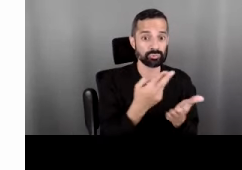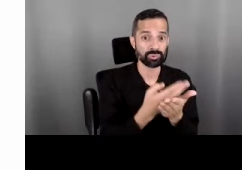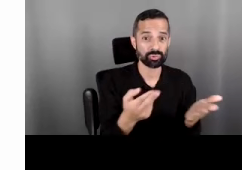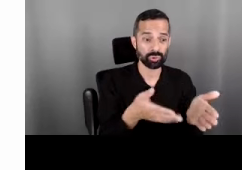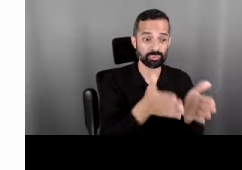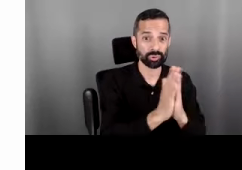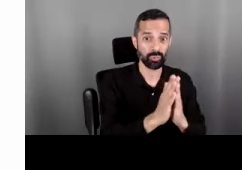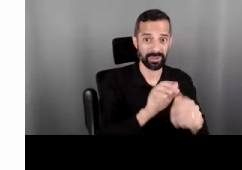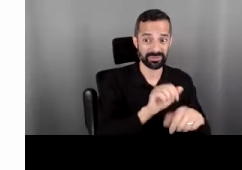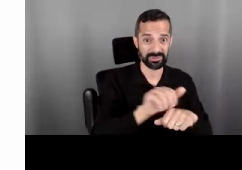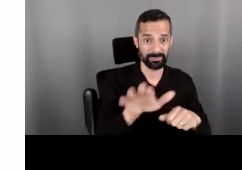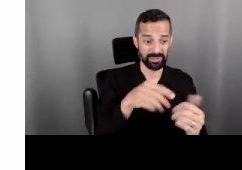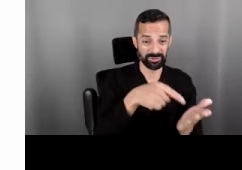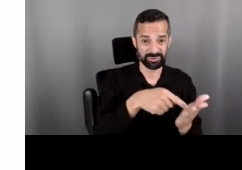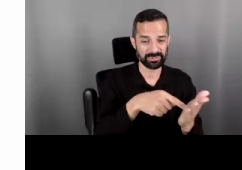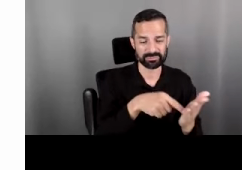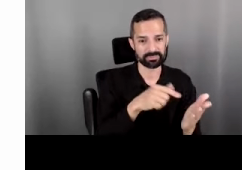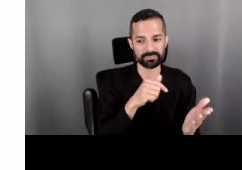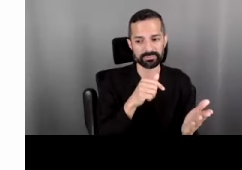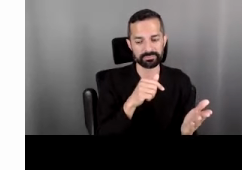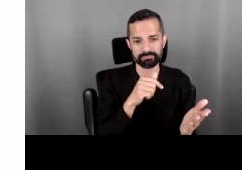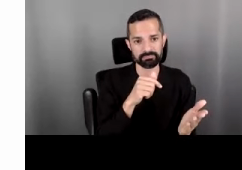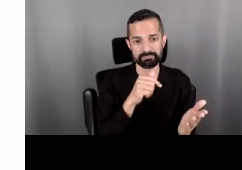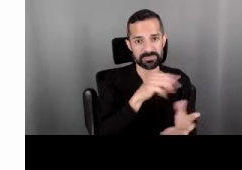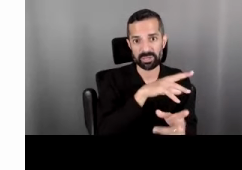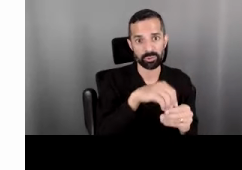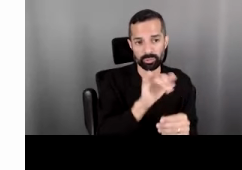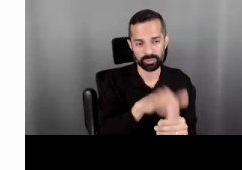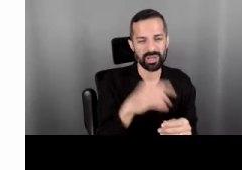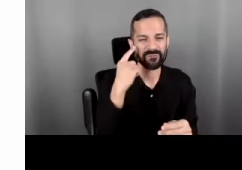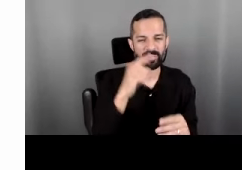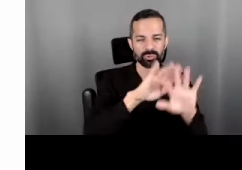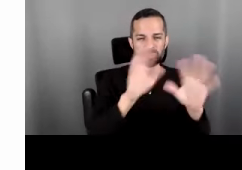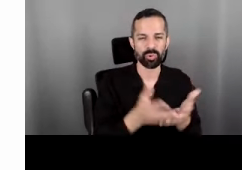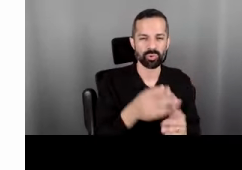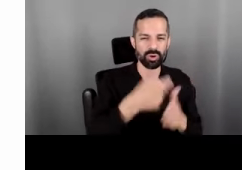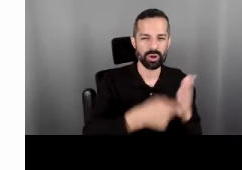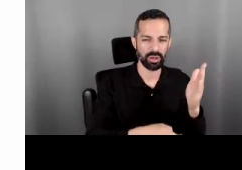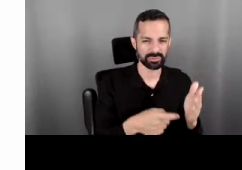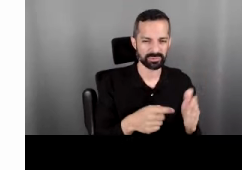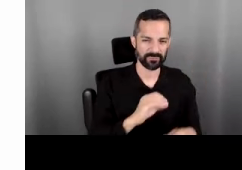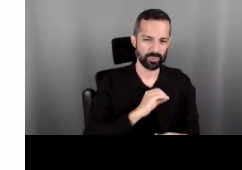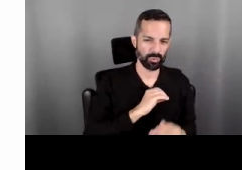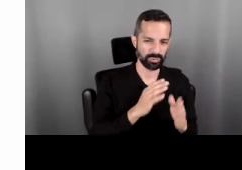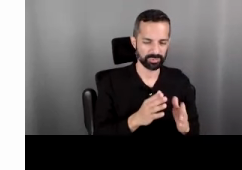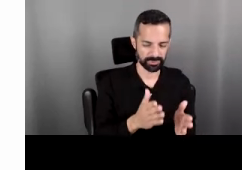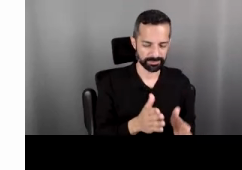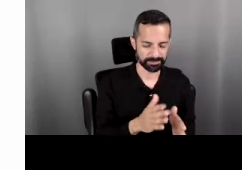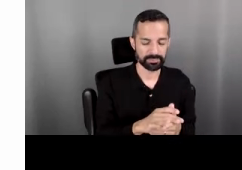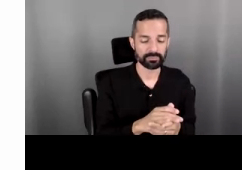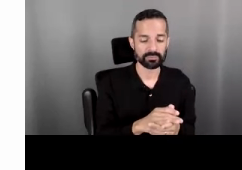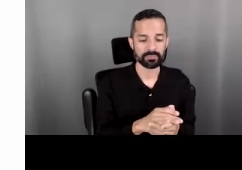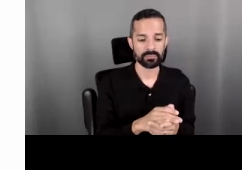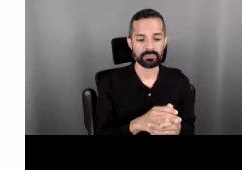from a total cost of ownership perspective can be adhered to. For example, sometimes whether we're talking